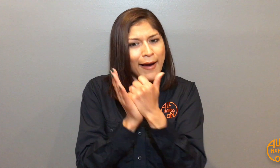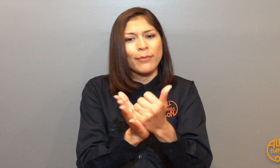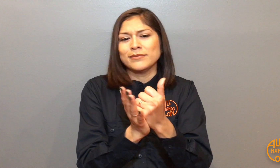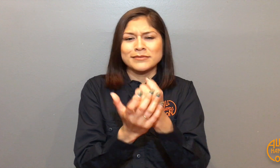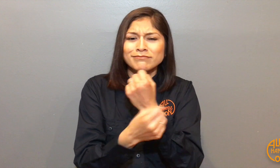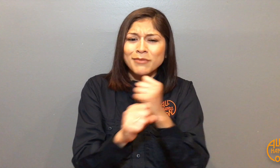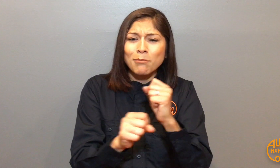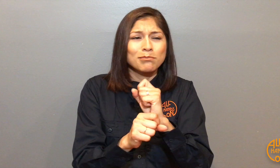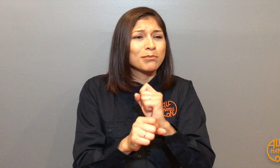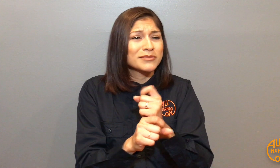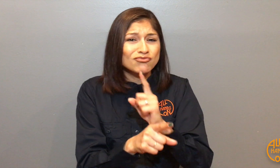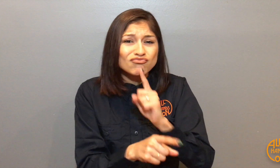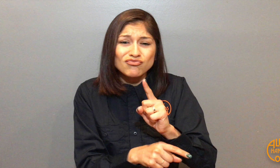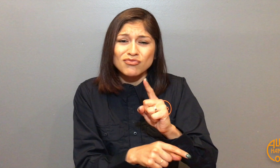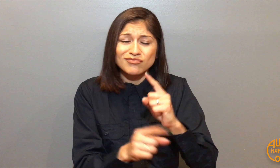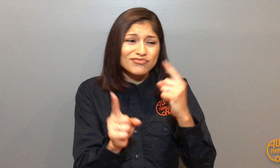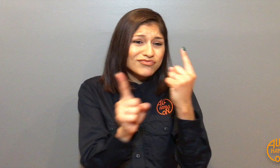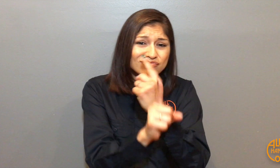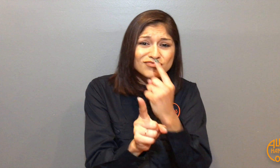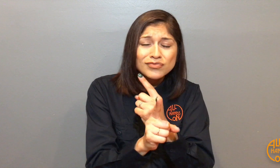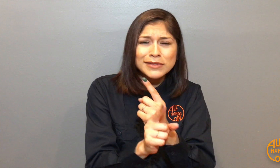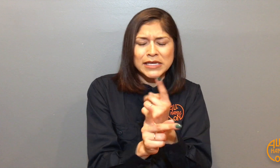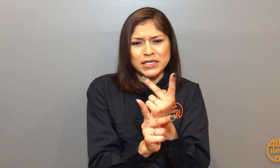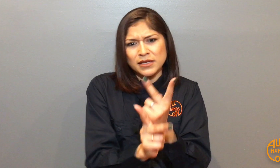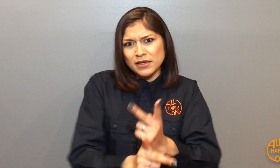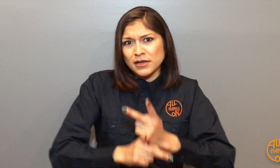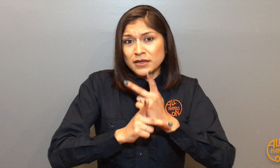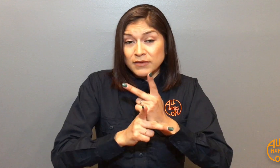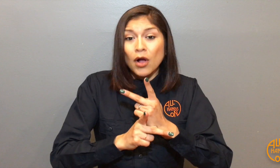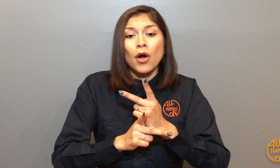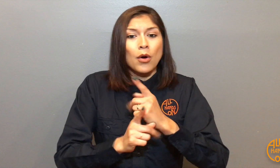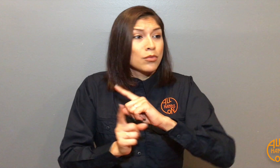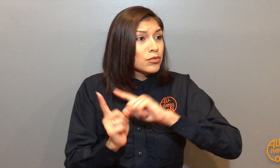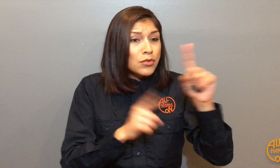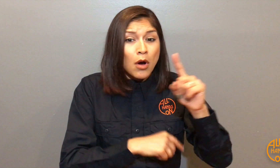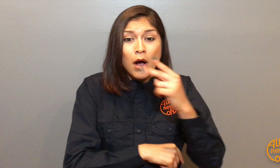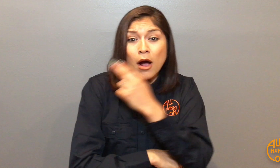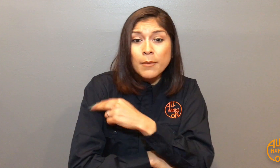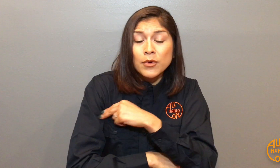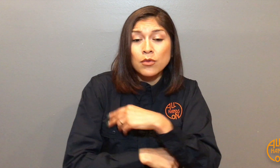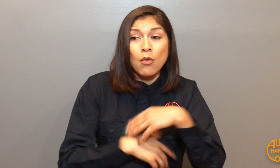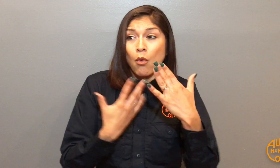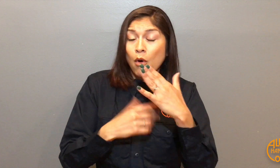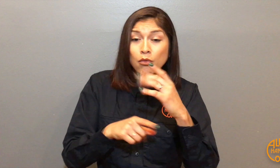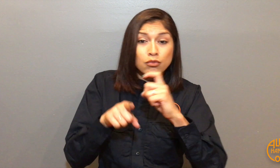you in being able to say safe and being able to get accurate accommodations and